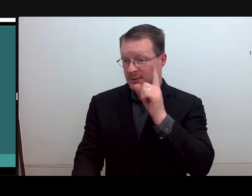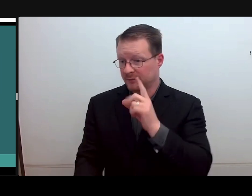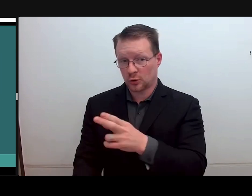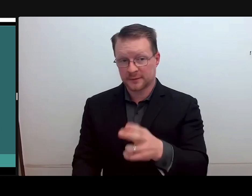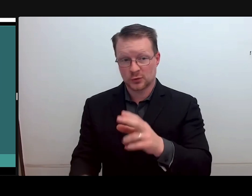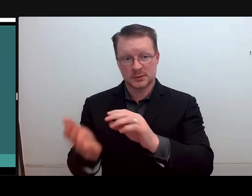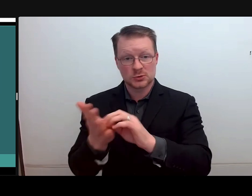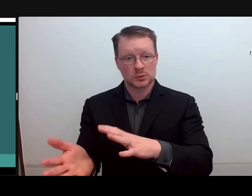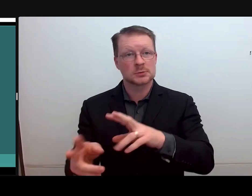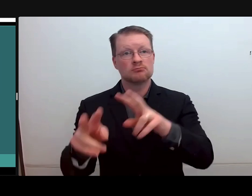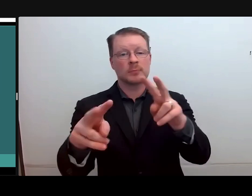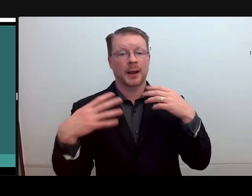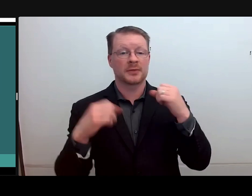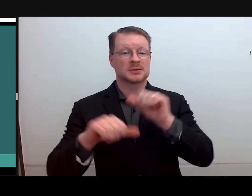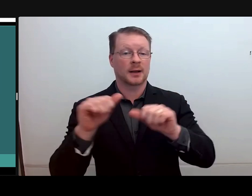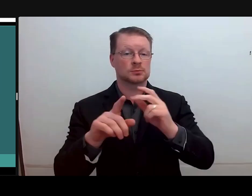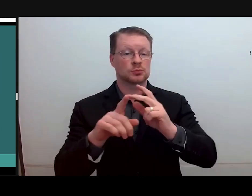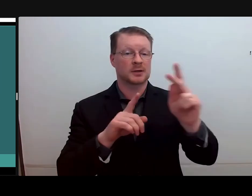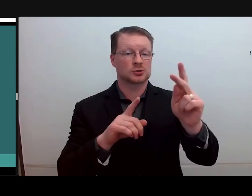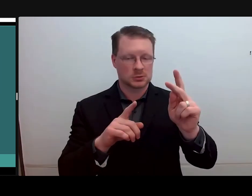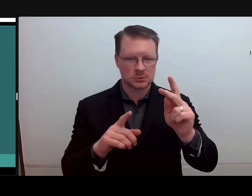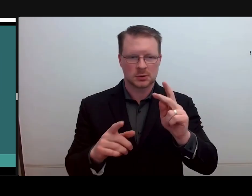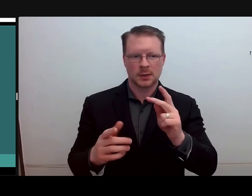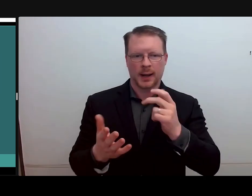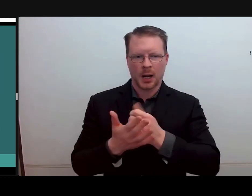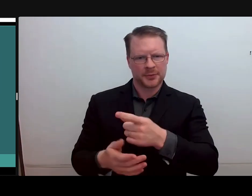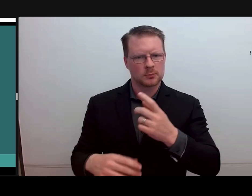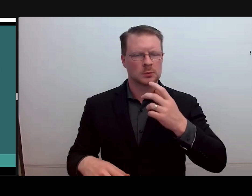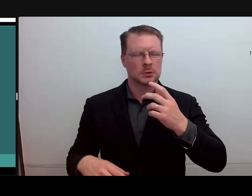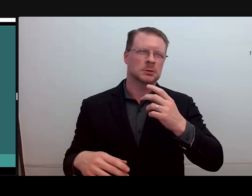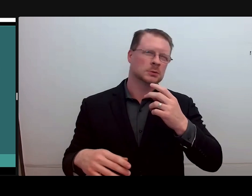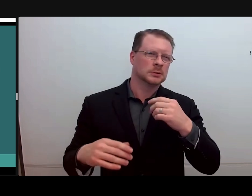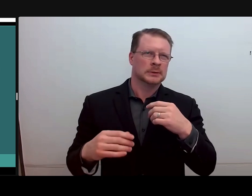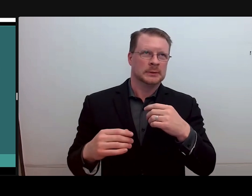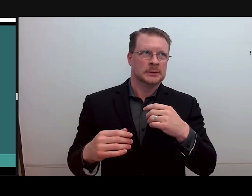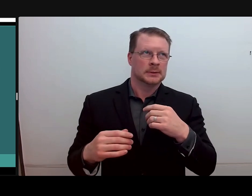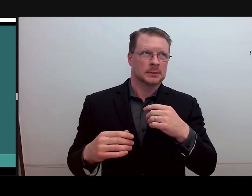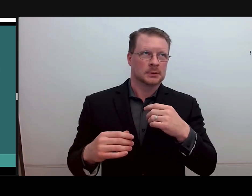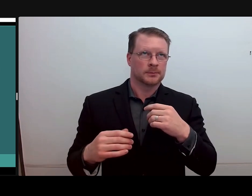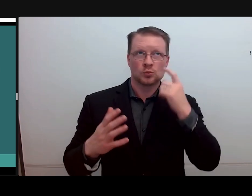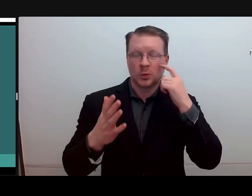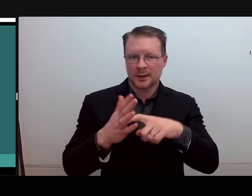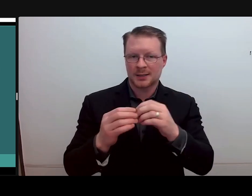that we realize, to support deaf and hard-of-hearing people that are looking at entering health sciences education,